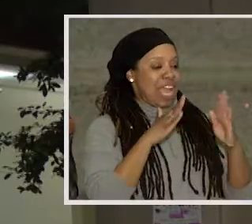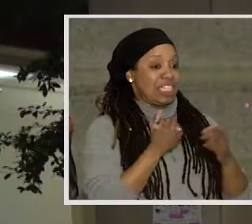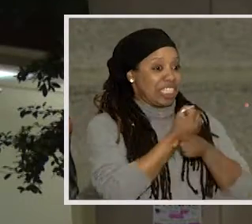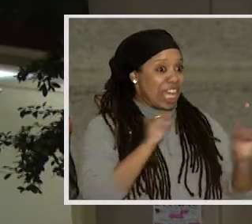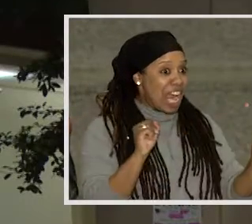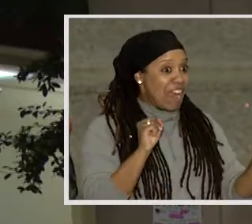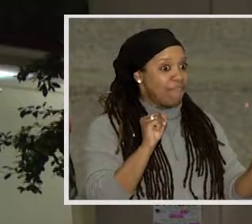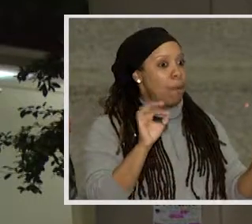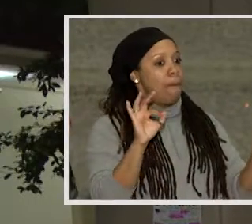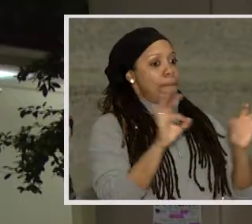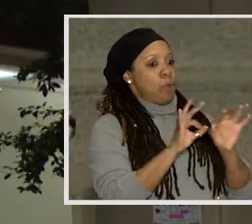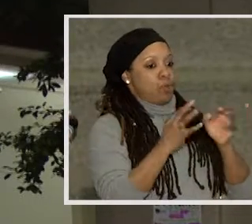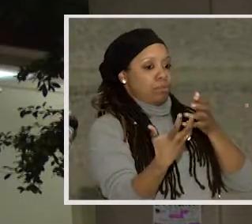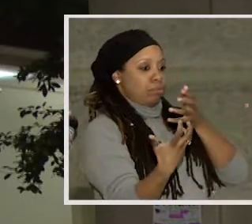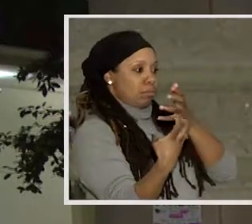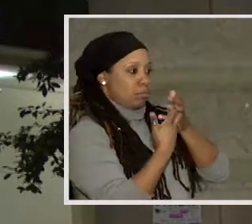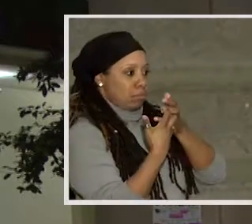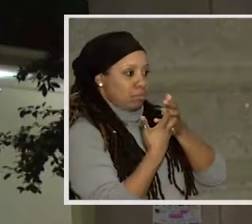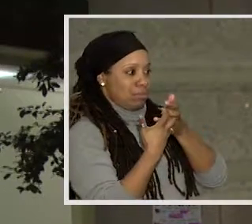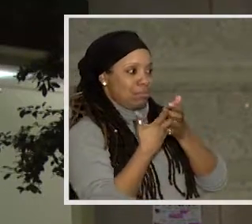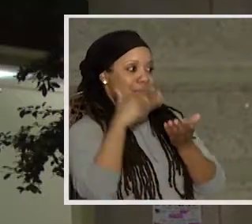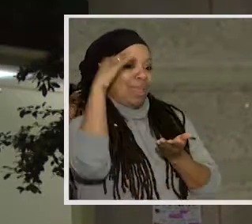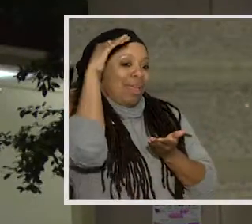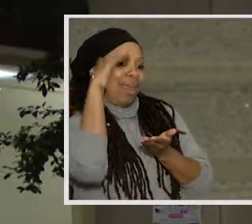EDUCATING PEOPLE IF THE CHILDREN ARE NOT HOMELESS.